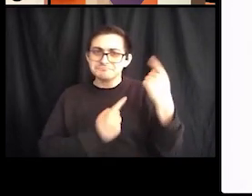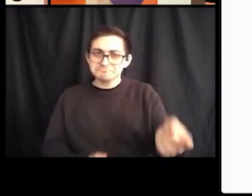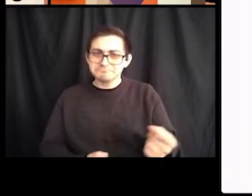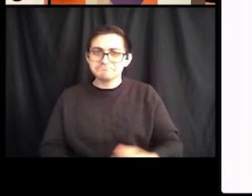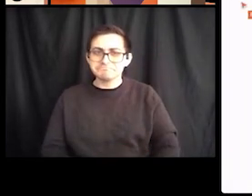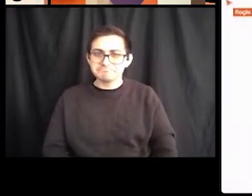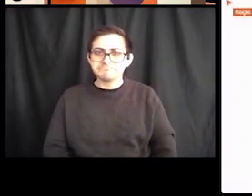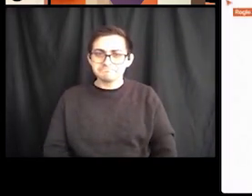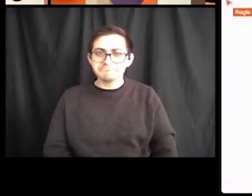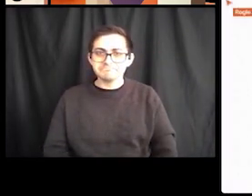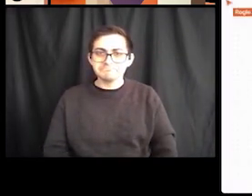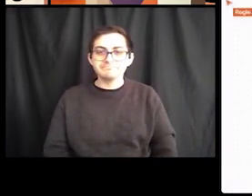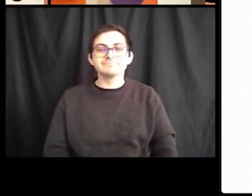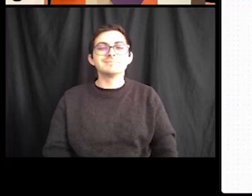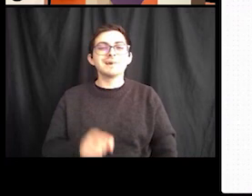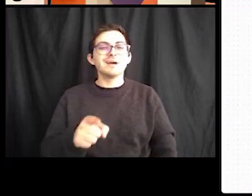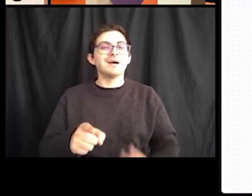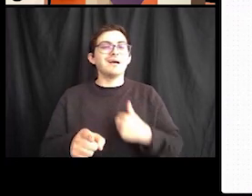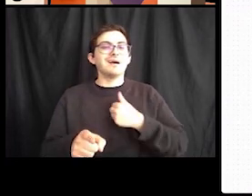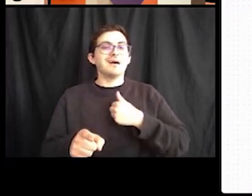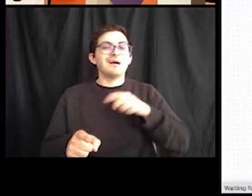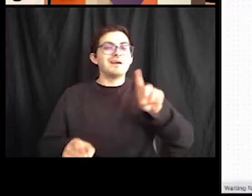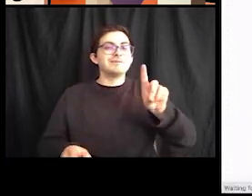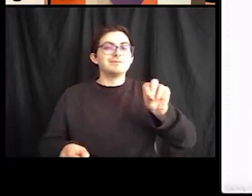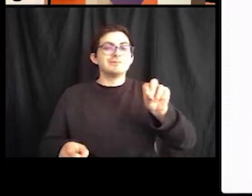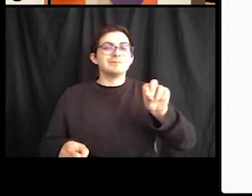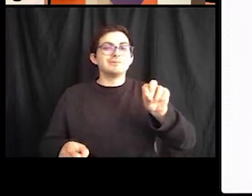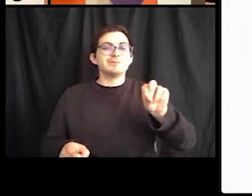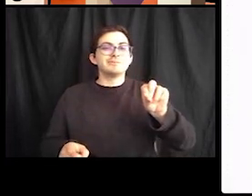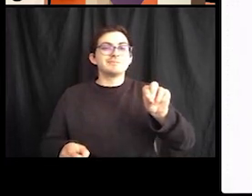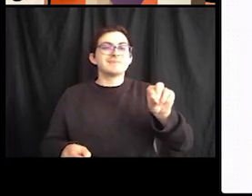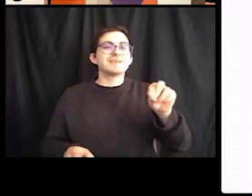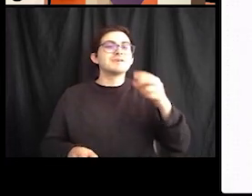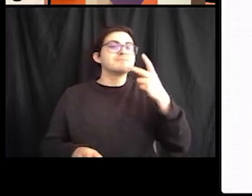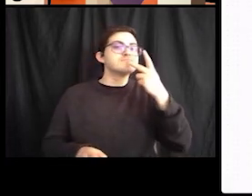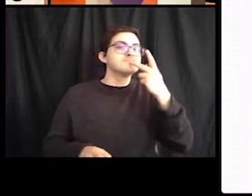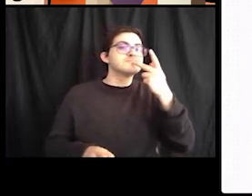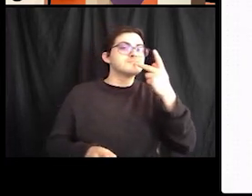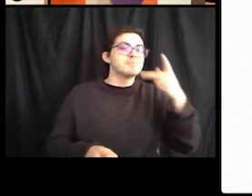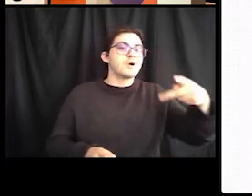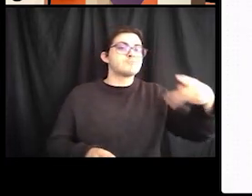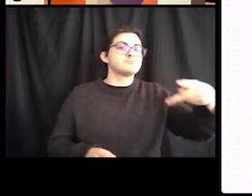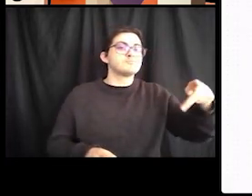I think I'd like to connect this square and this square here. Let's see how we can do that.